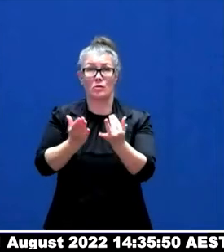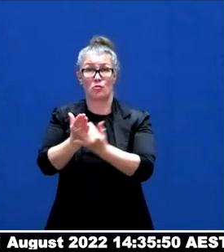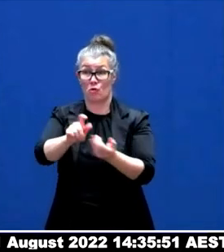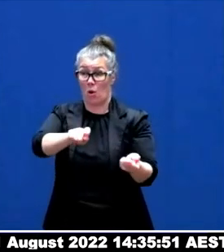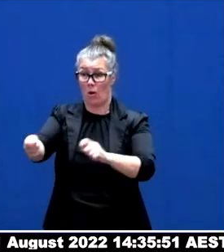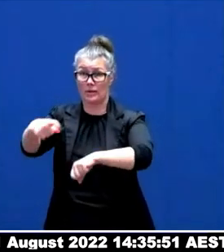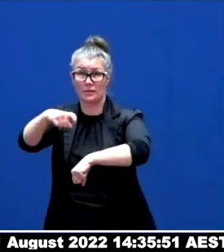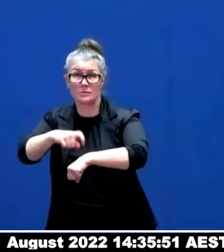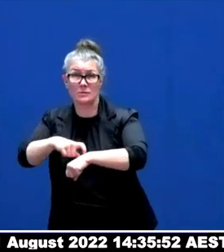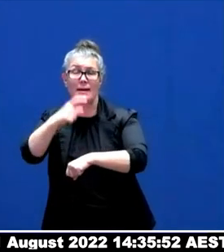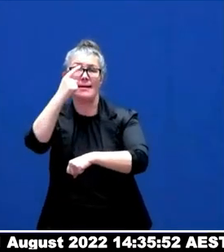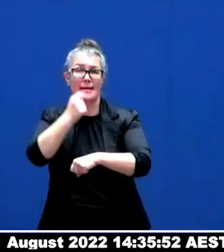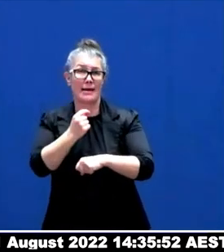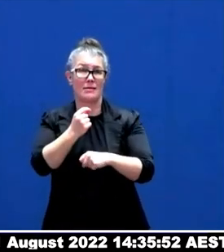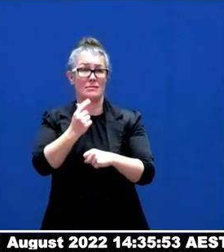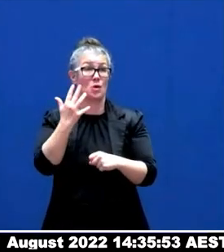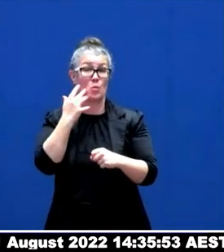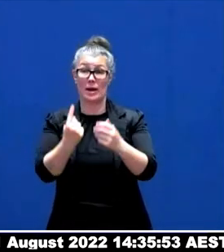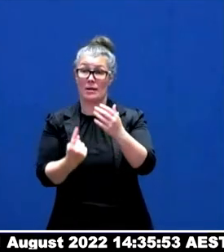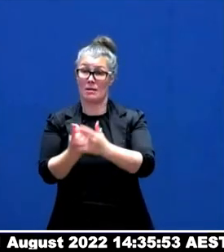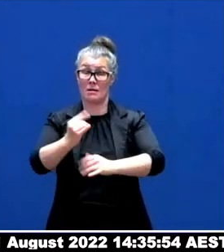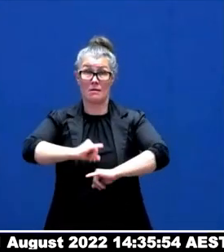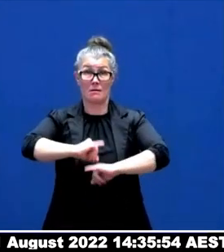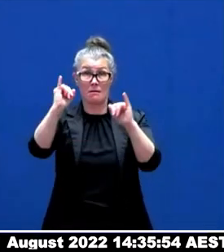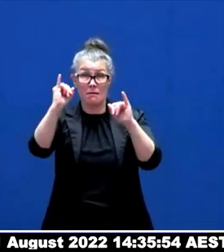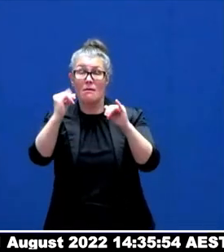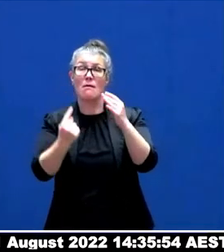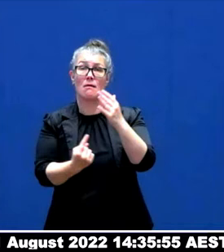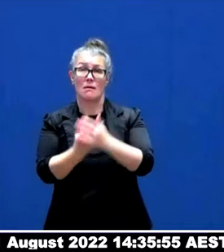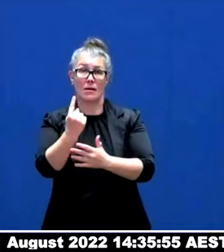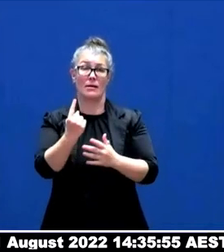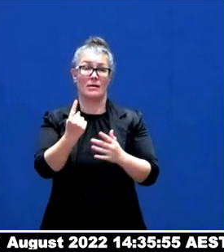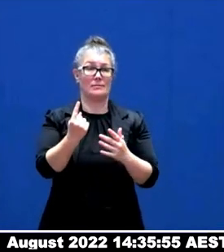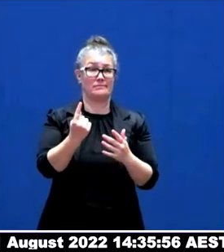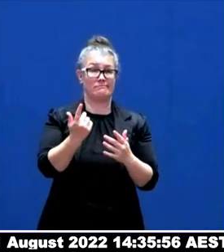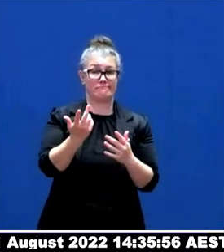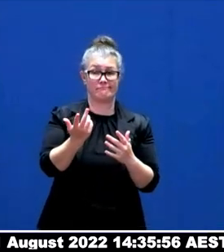So, in times of disaster we certainly would, if we're aware of - if we're aware that the